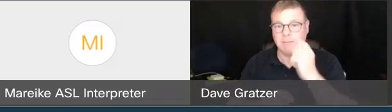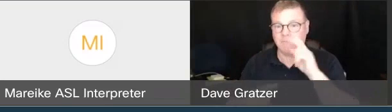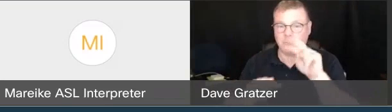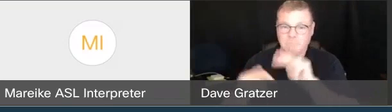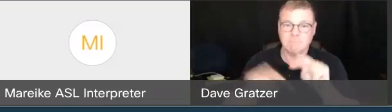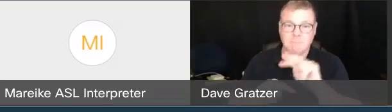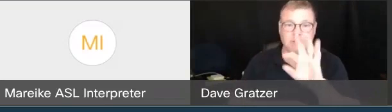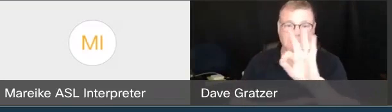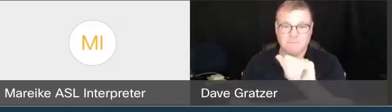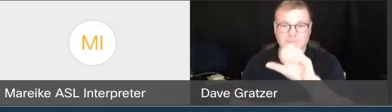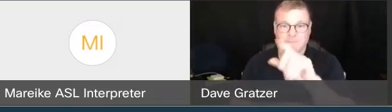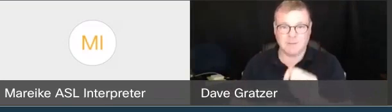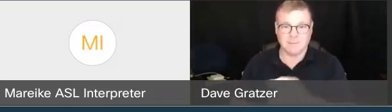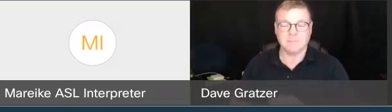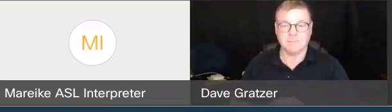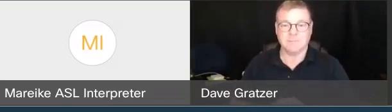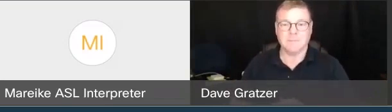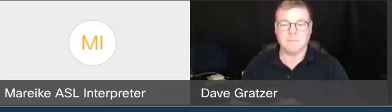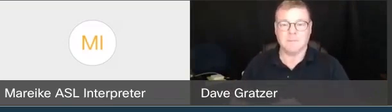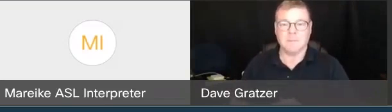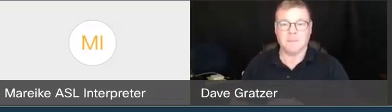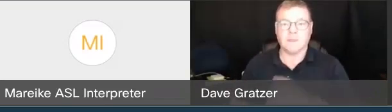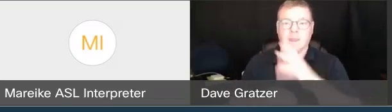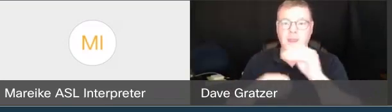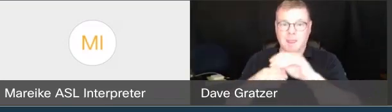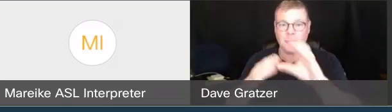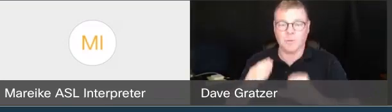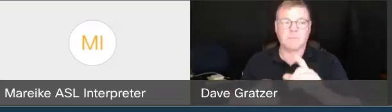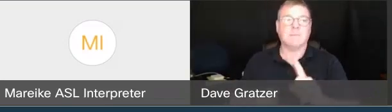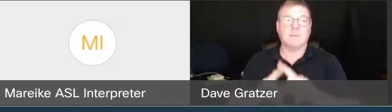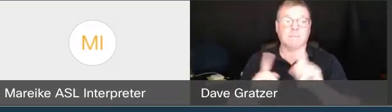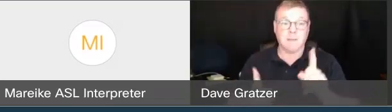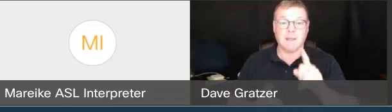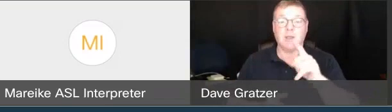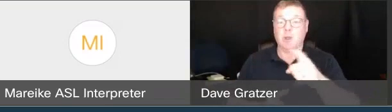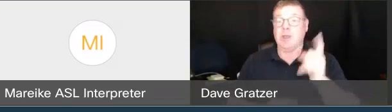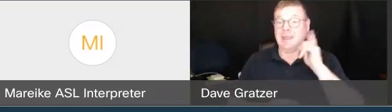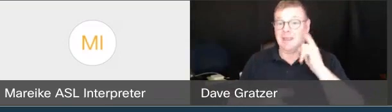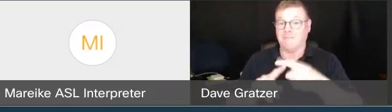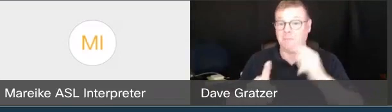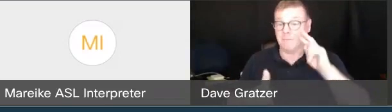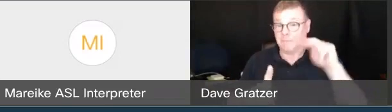FACT and FACT fidelity and outcomes. But the you're hearing the perspective from two states